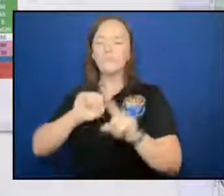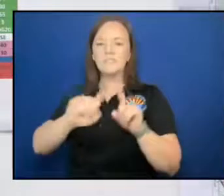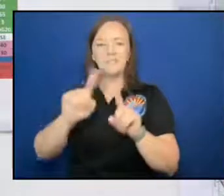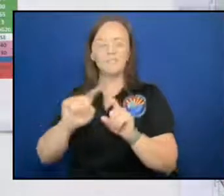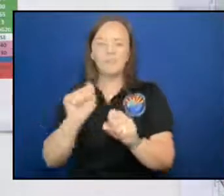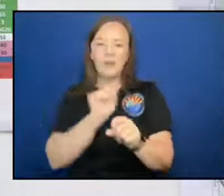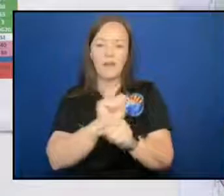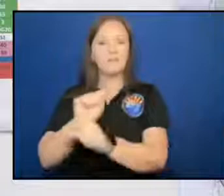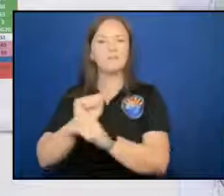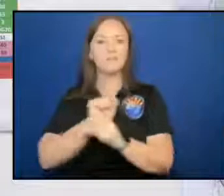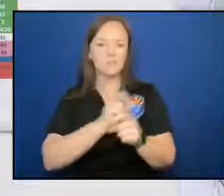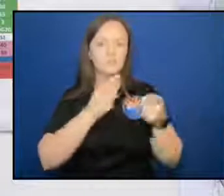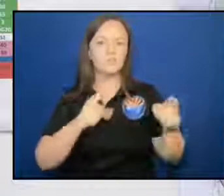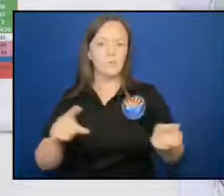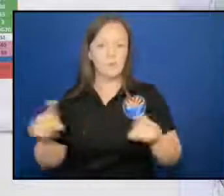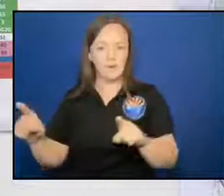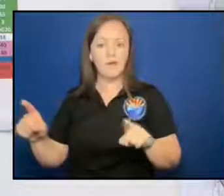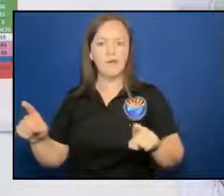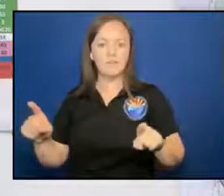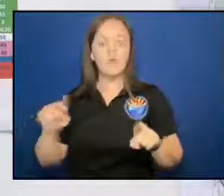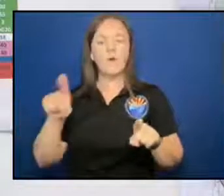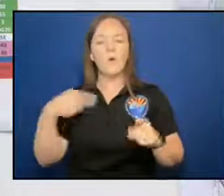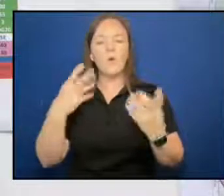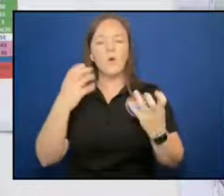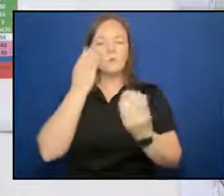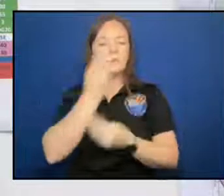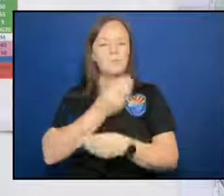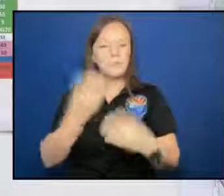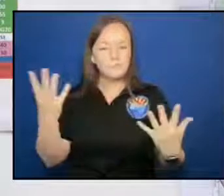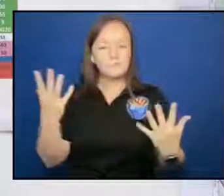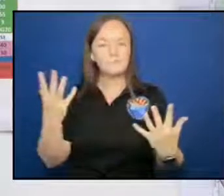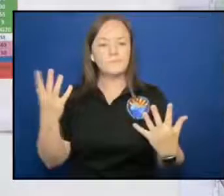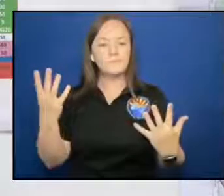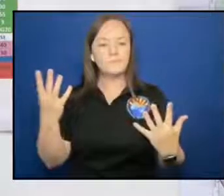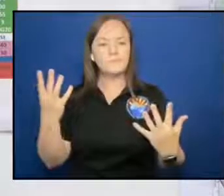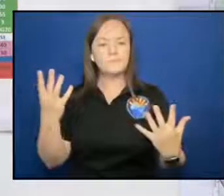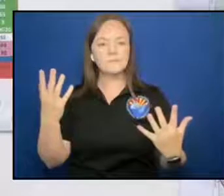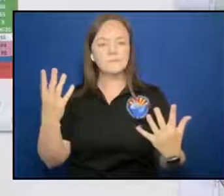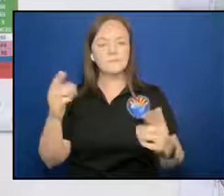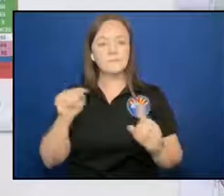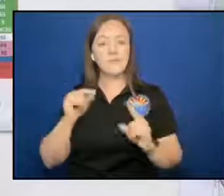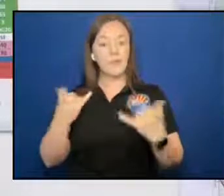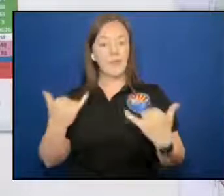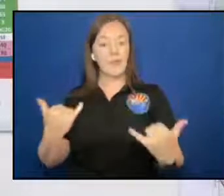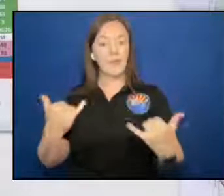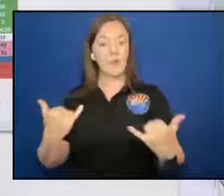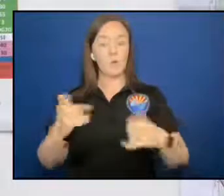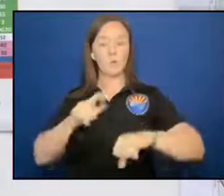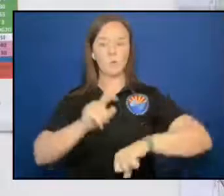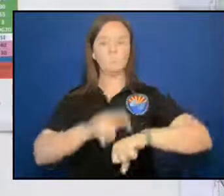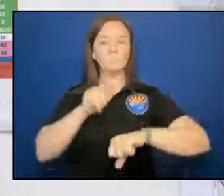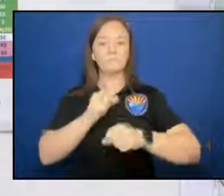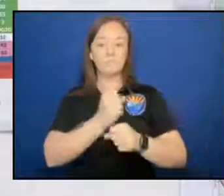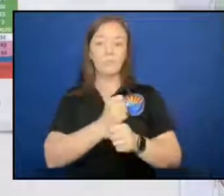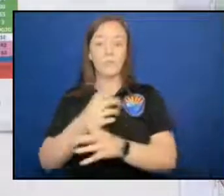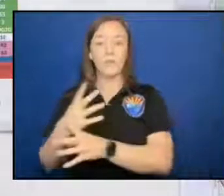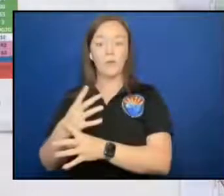DONE AS WE CAN MOVING INTO THIS AND MOVING INTO TUESDAY AND WEDNESDAY, I KIND OF WANT TO REITERATE THAT THIS IS